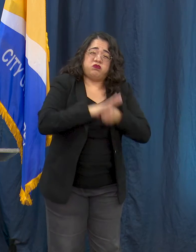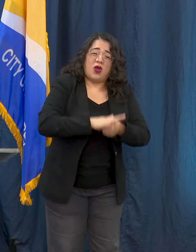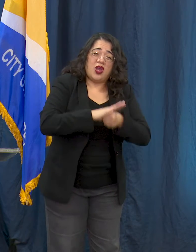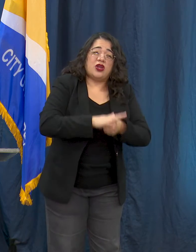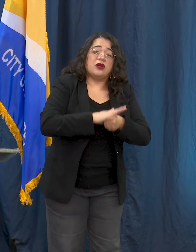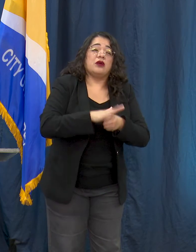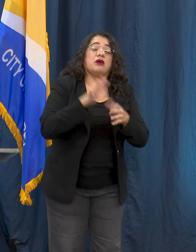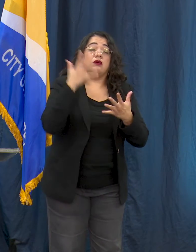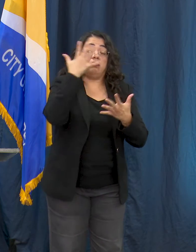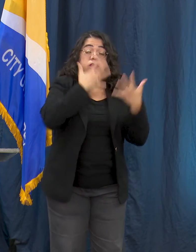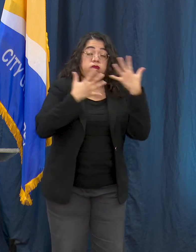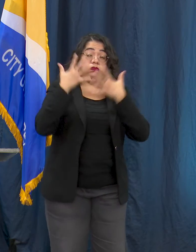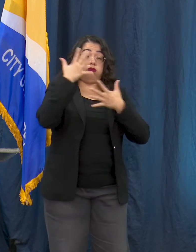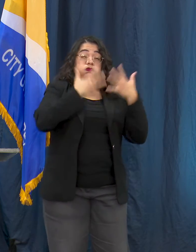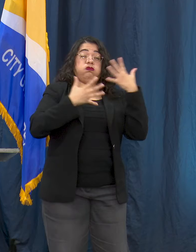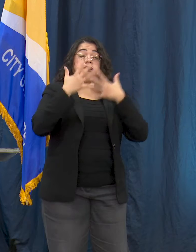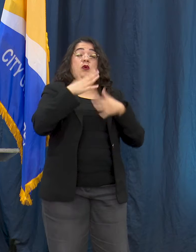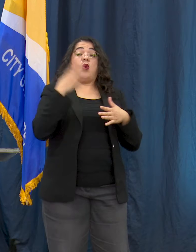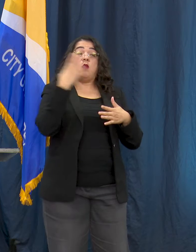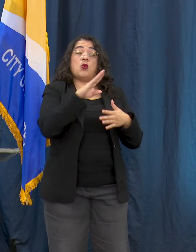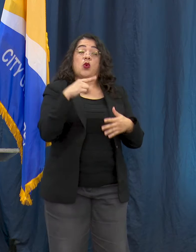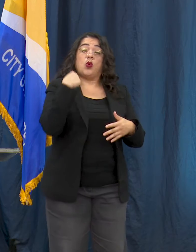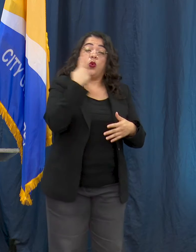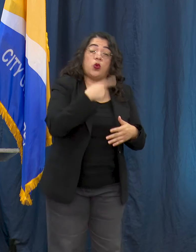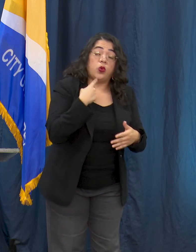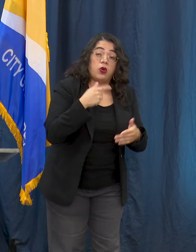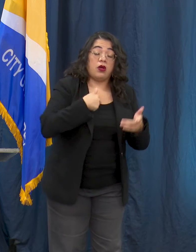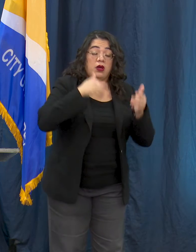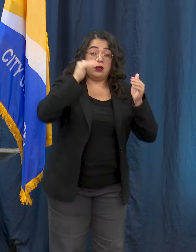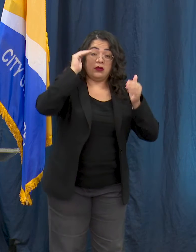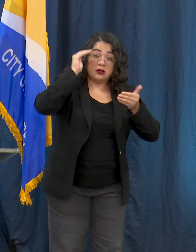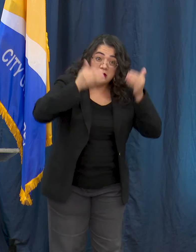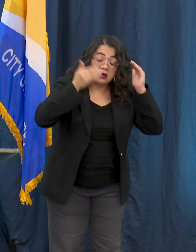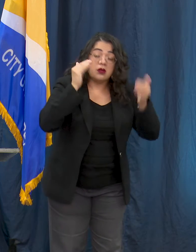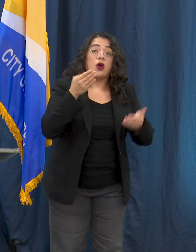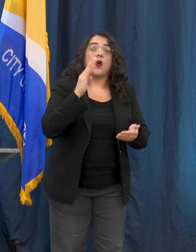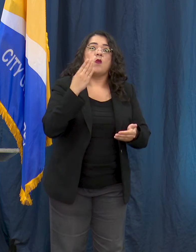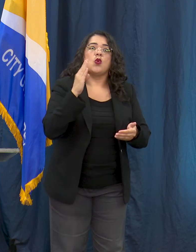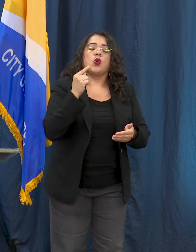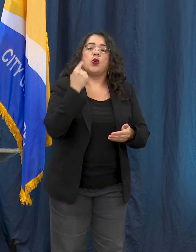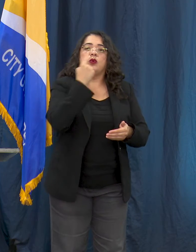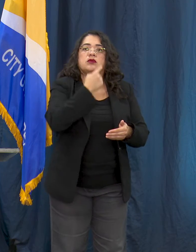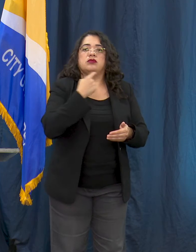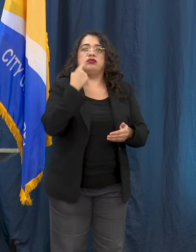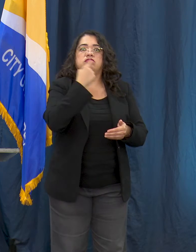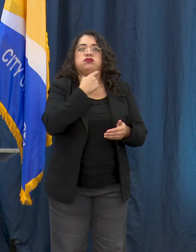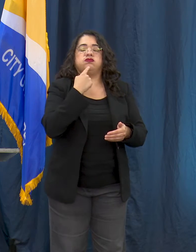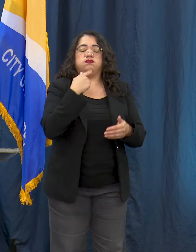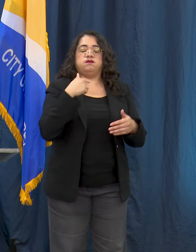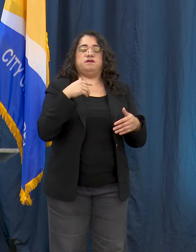awake, or bluish lips or face. We have been working very closely with the state, both on training of our